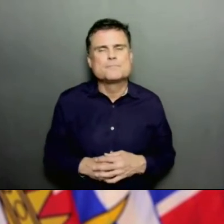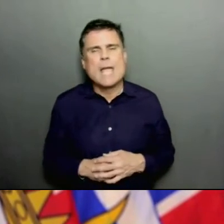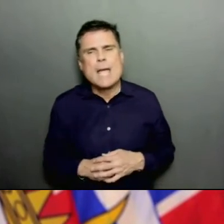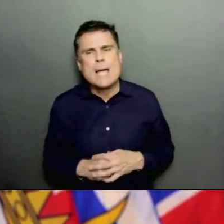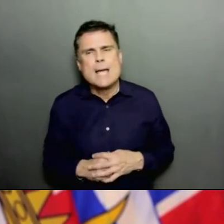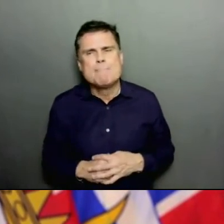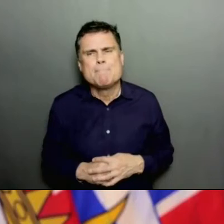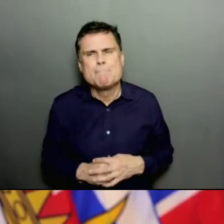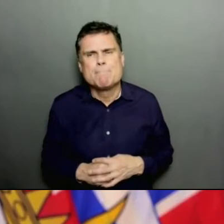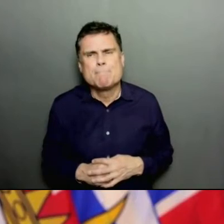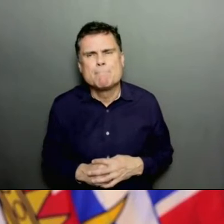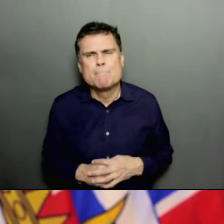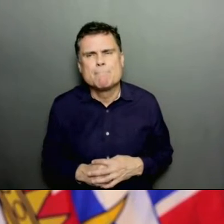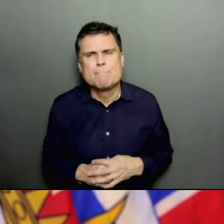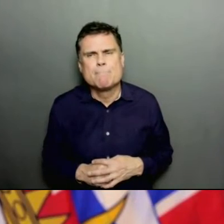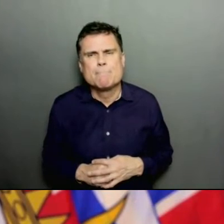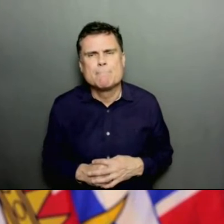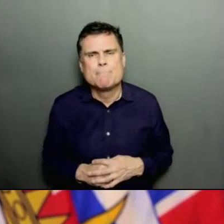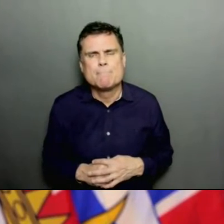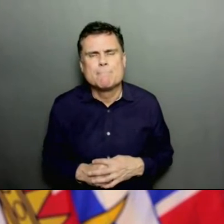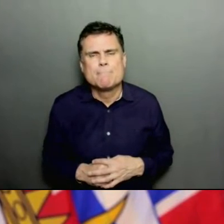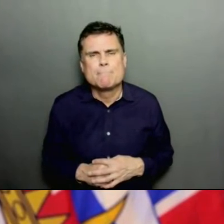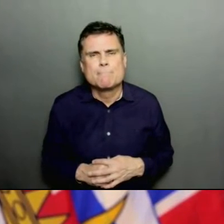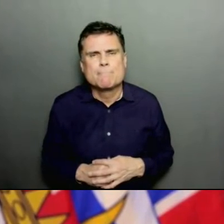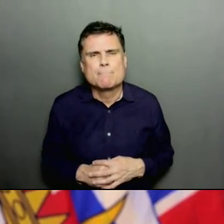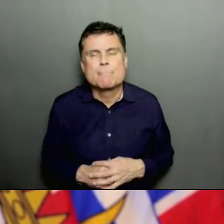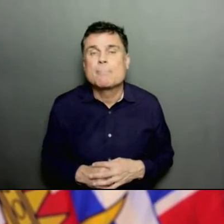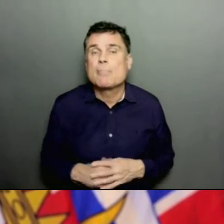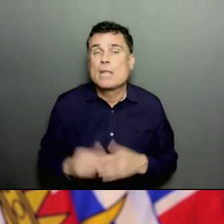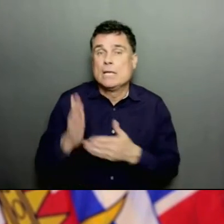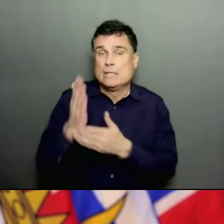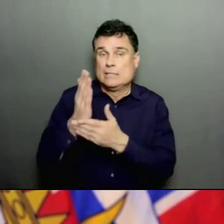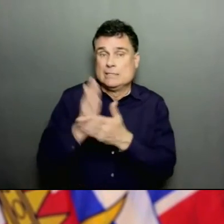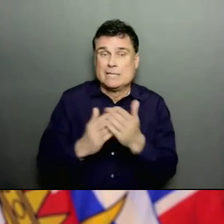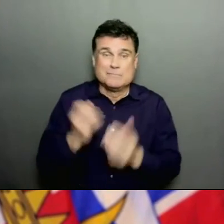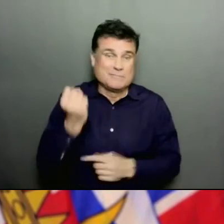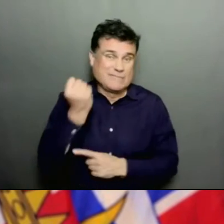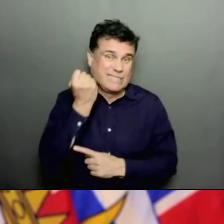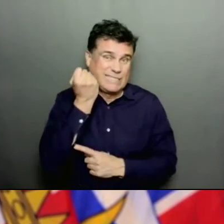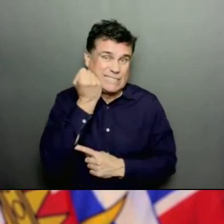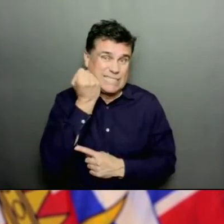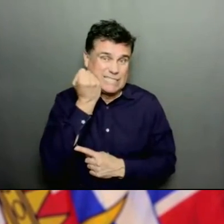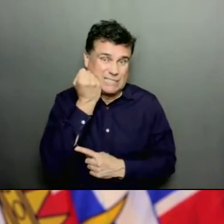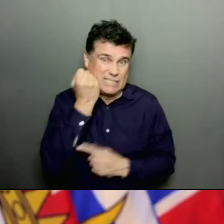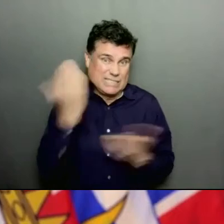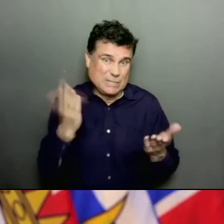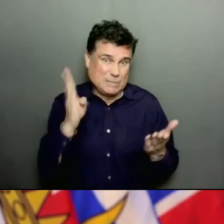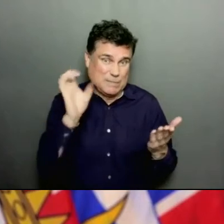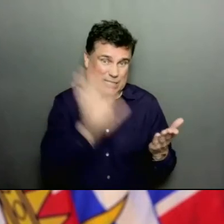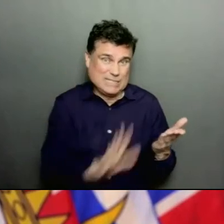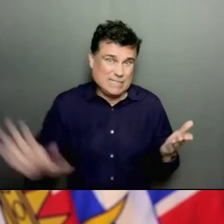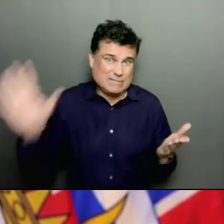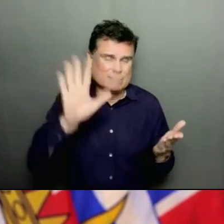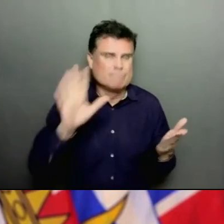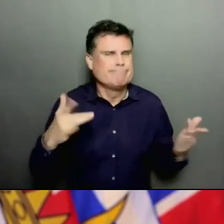some dentists in British Columbia are concerned that they have they haven't been mentioned yet for getting the vaccine and they say